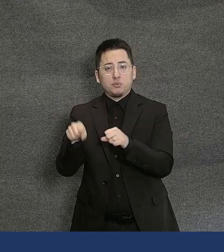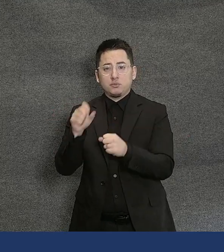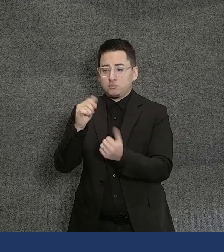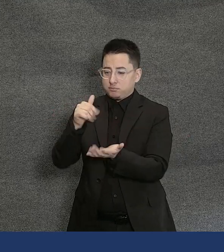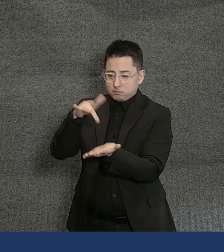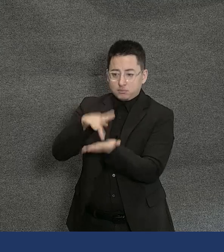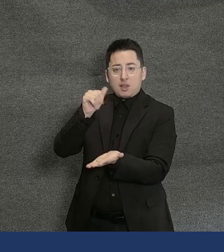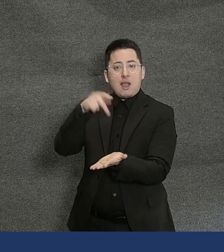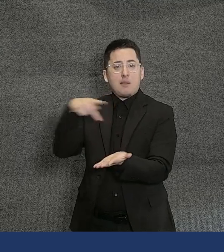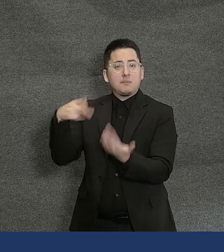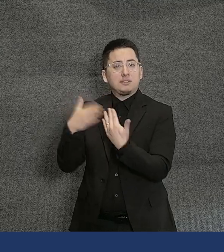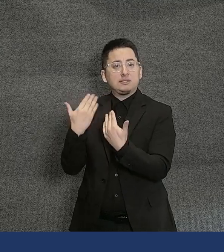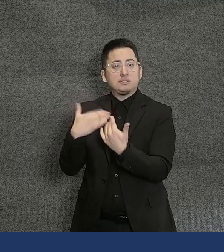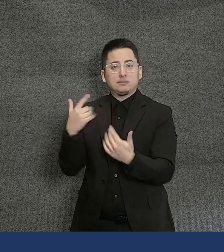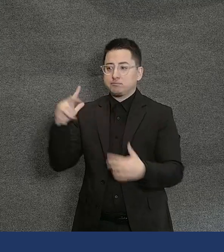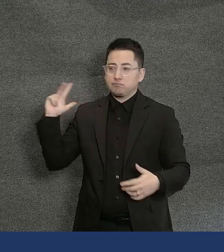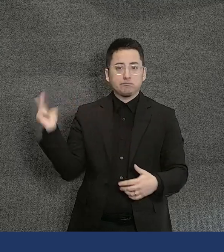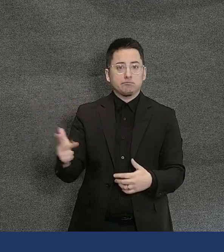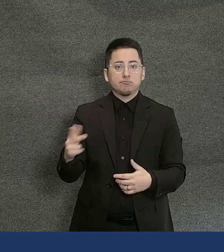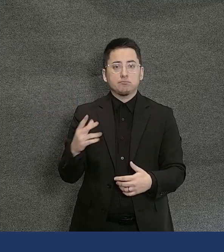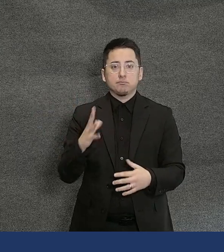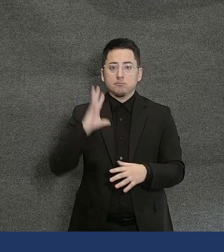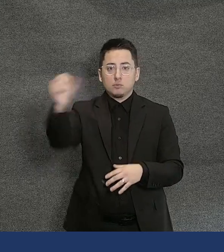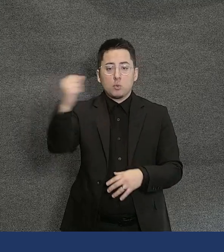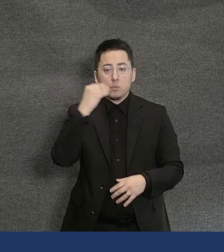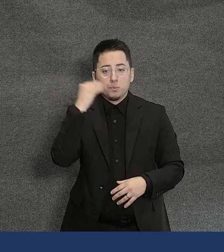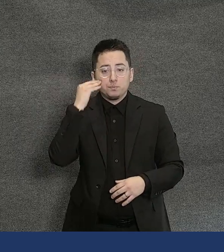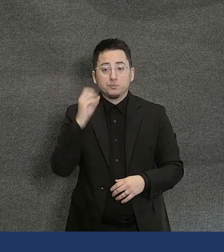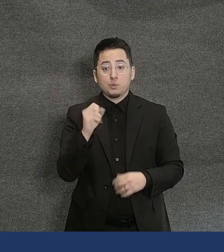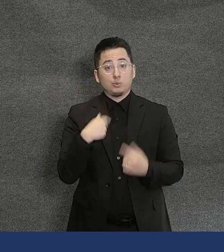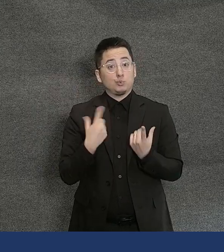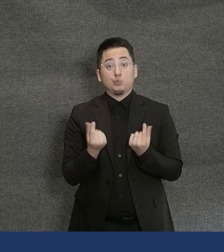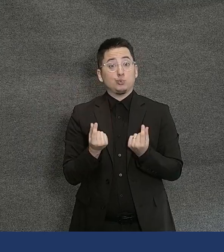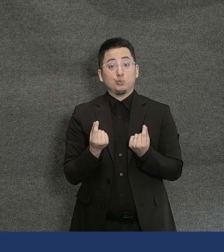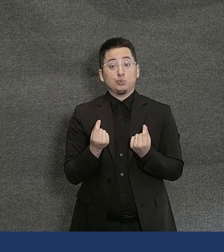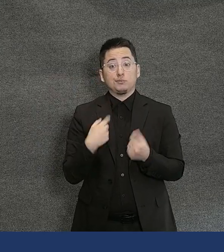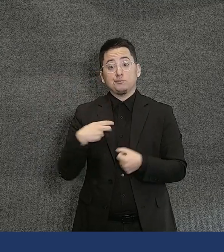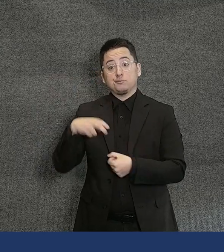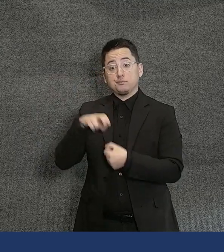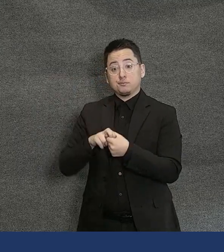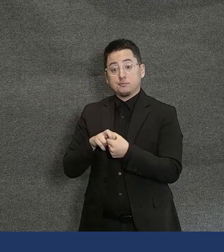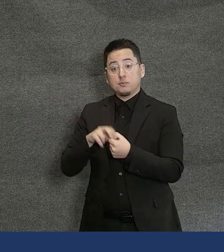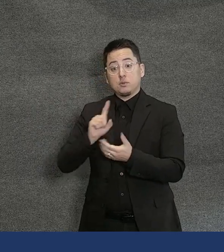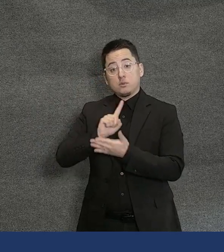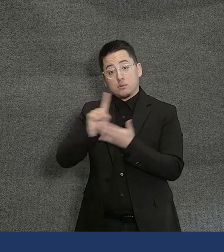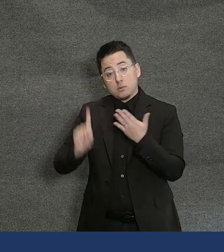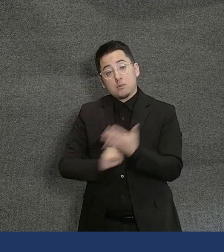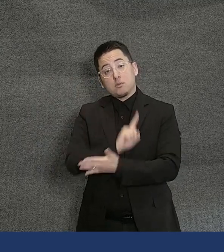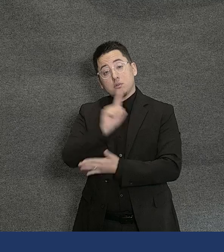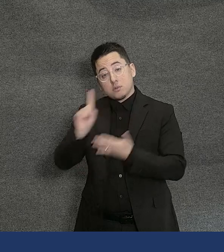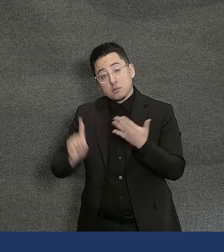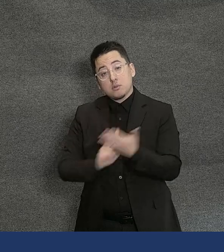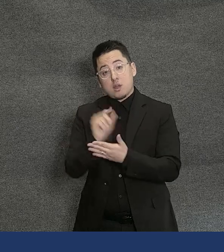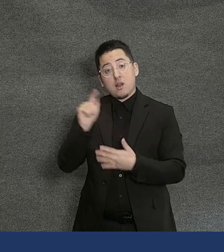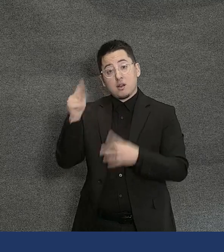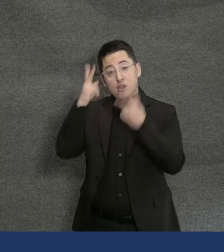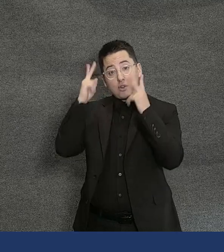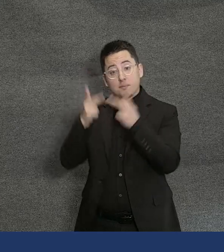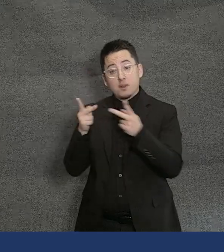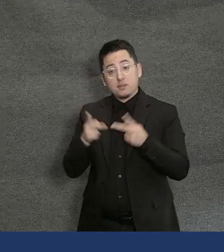And so I basically had to wait at the Sports Clips for several hours while my dad, who had taken me there,